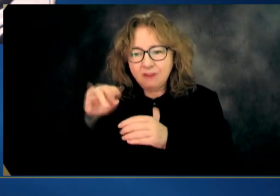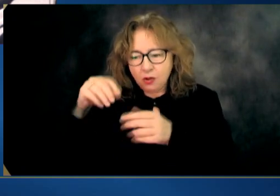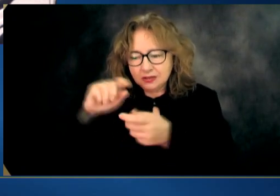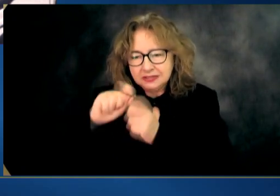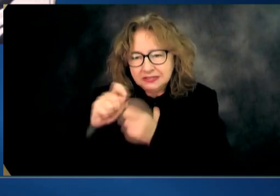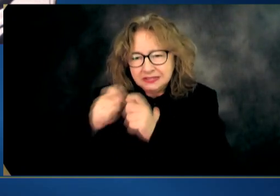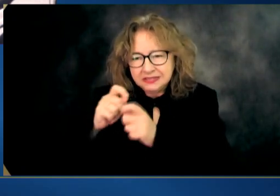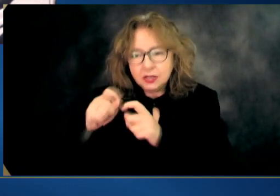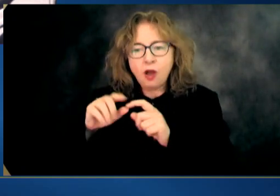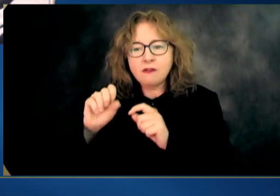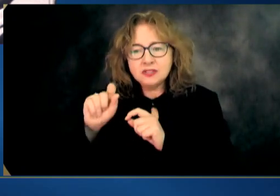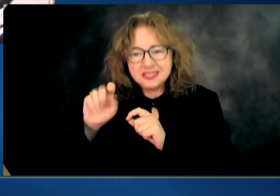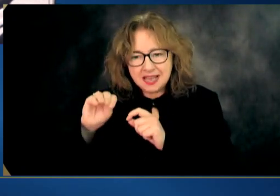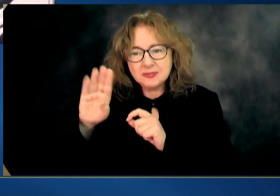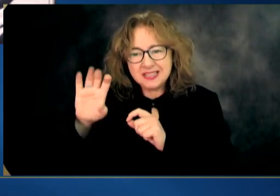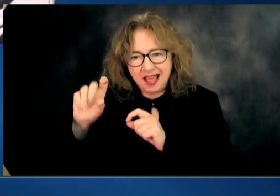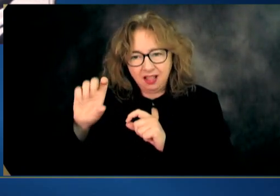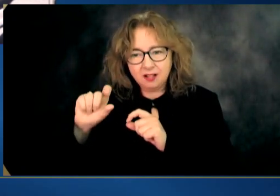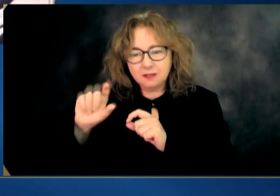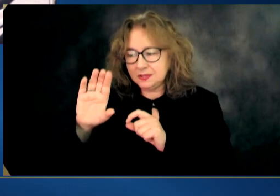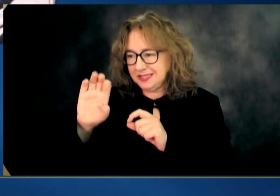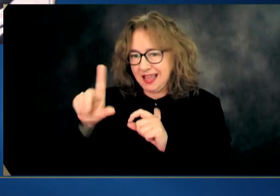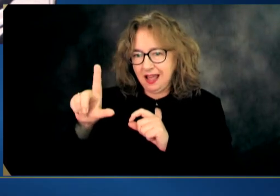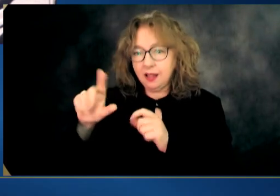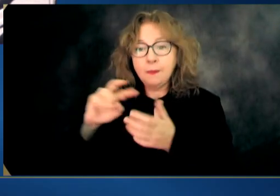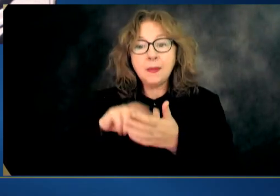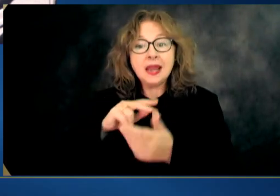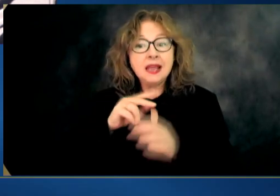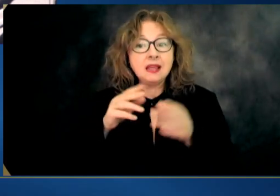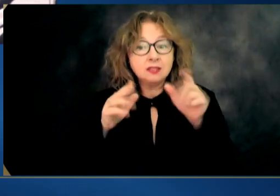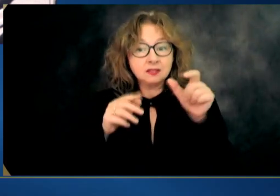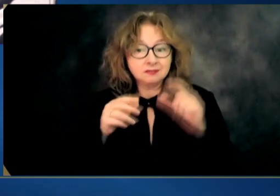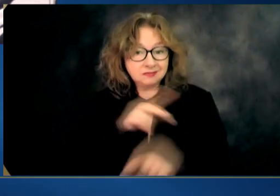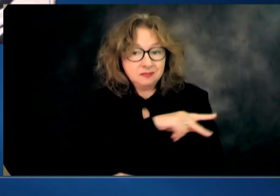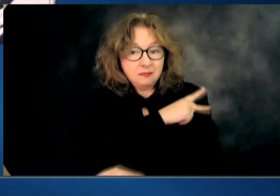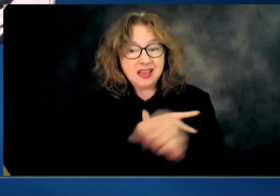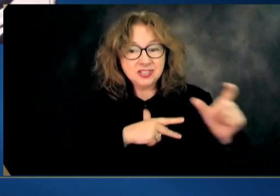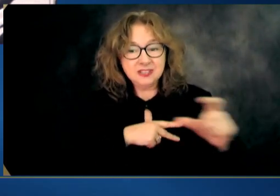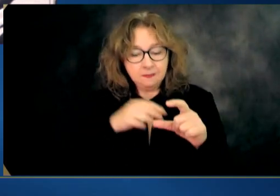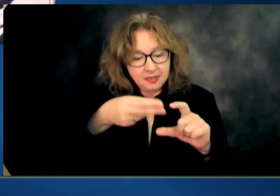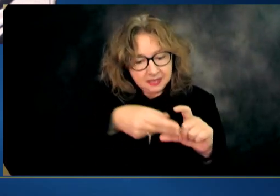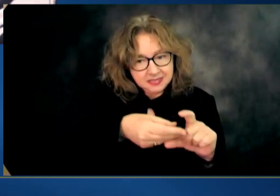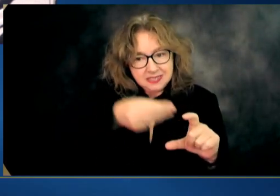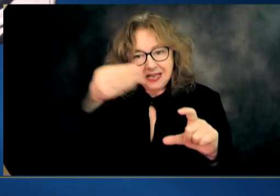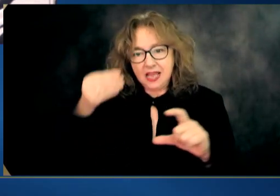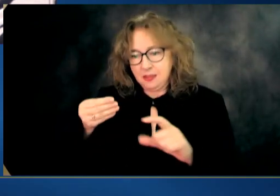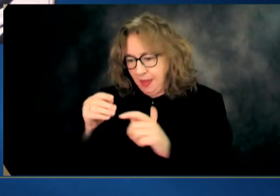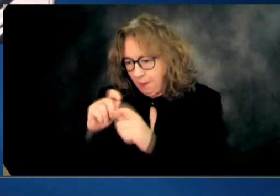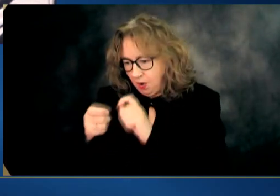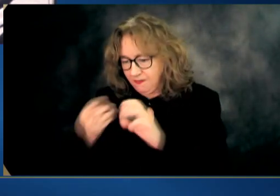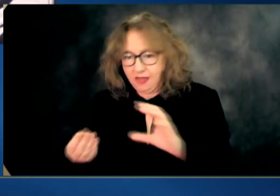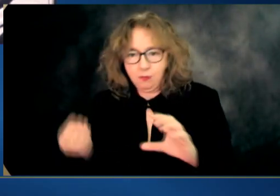take them out of the patient and to modify them, and then put them back in and have